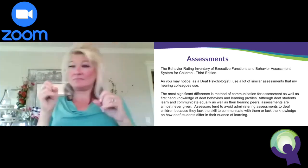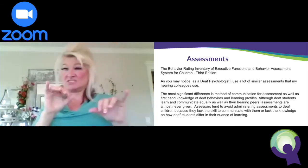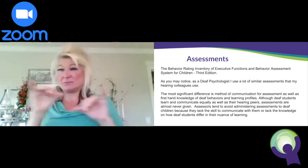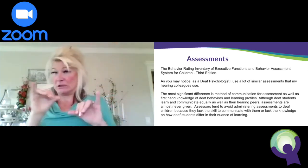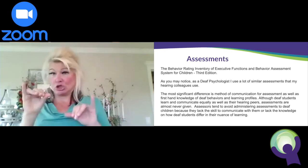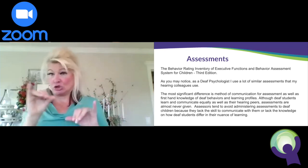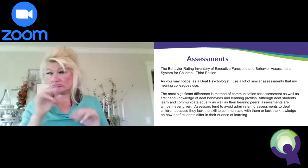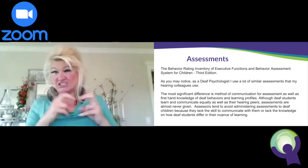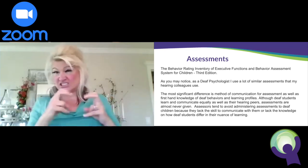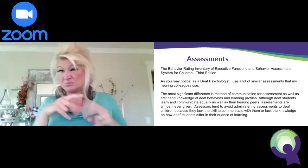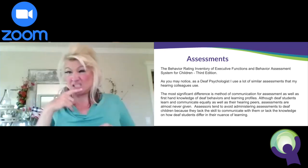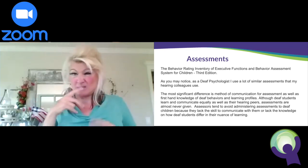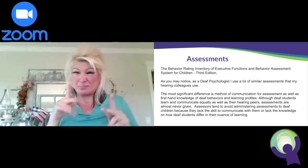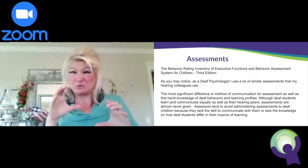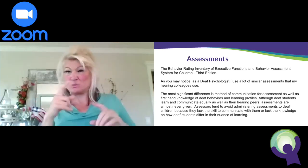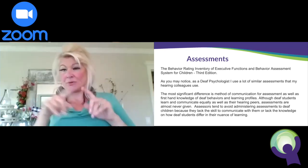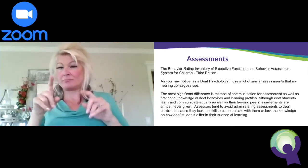giving assessments to students.